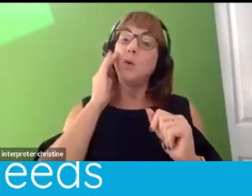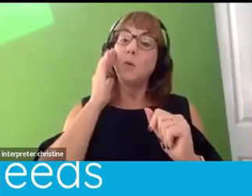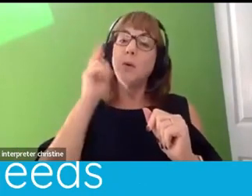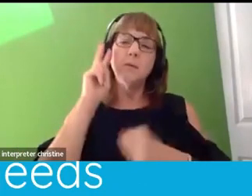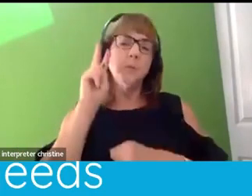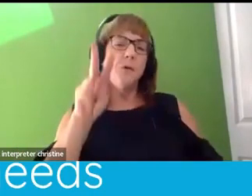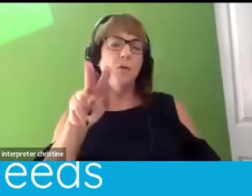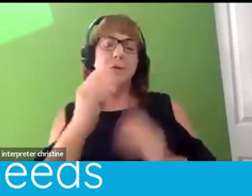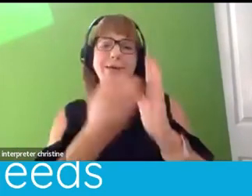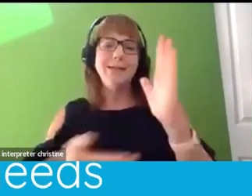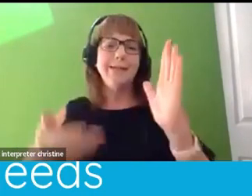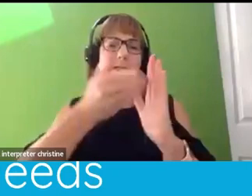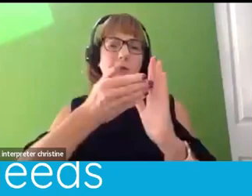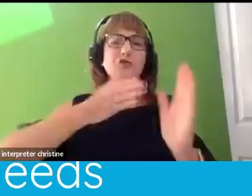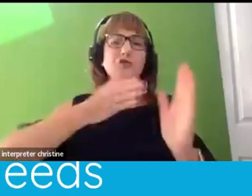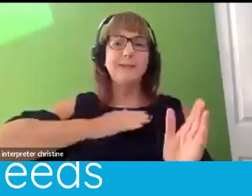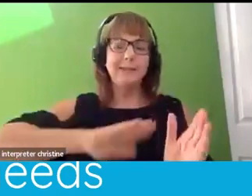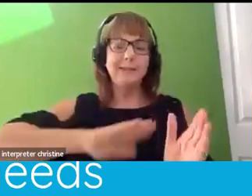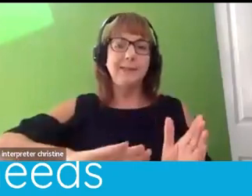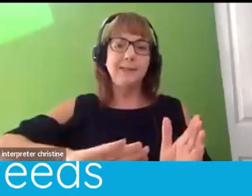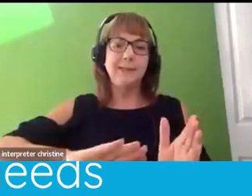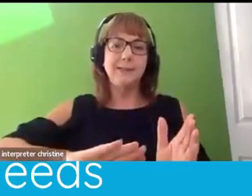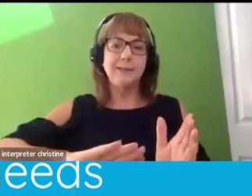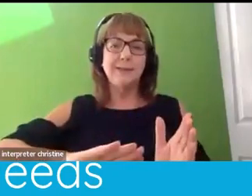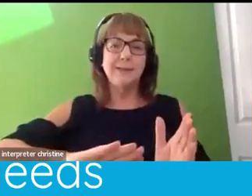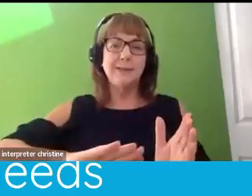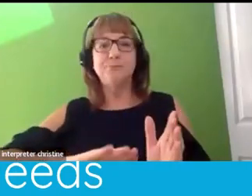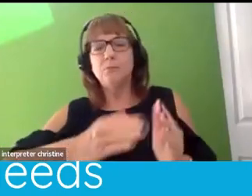what I'm going to talk about today is that additional needs are really wide-ranging.